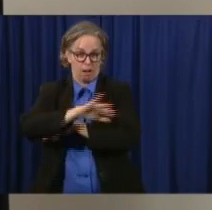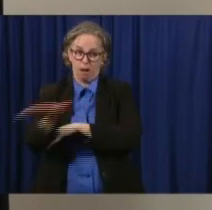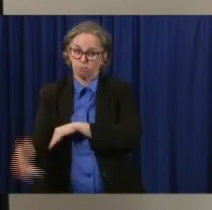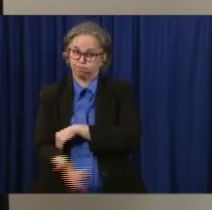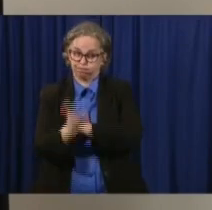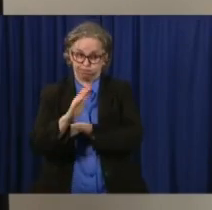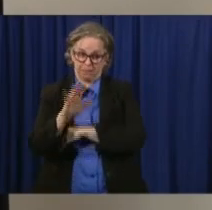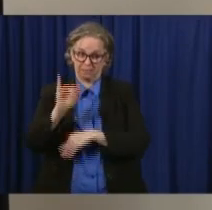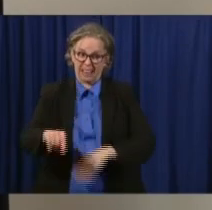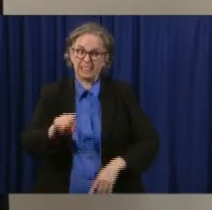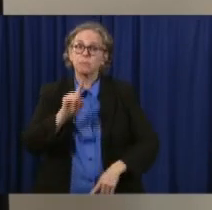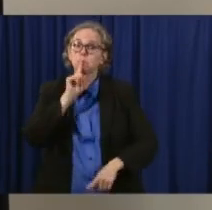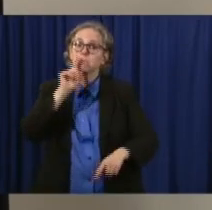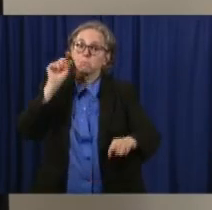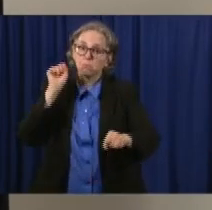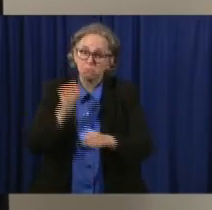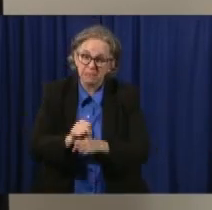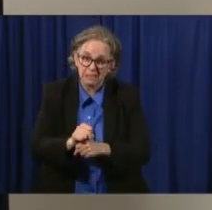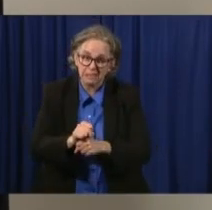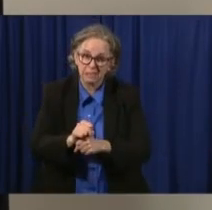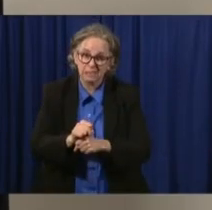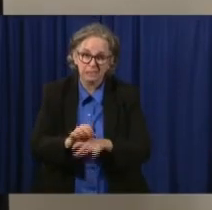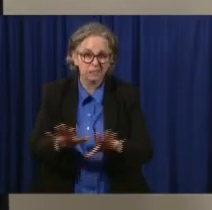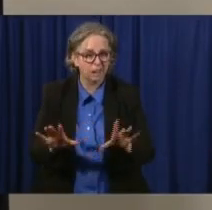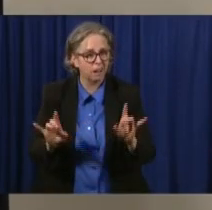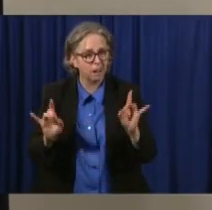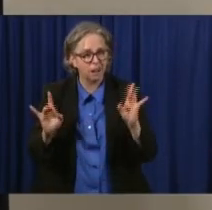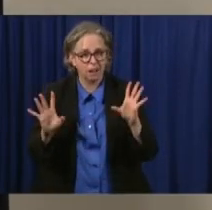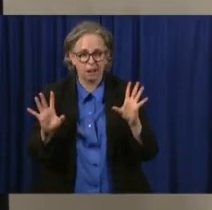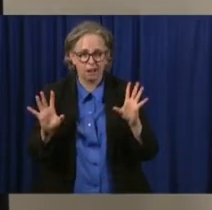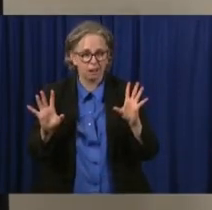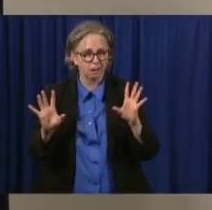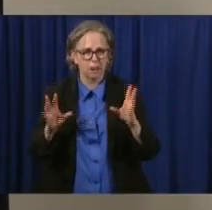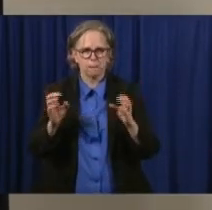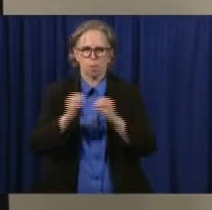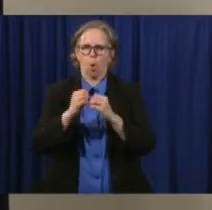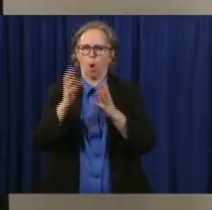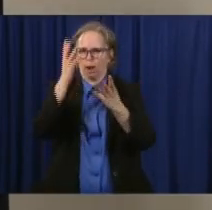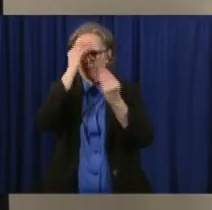EFFECTIVELY AND GOVERNOR, YOUR TEAM IS WORKING AROUND THE CLOCK